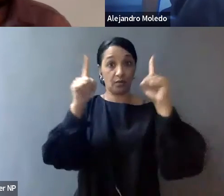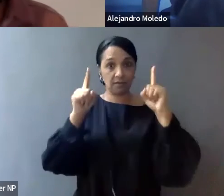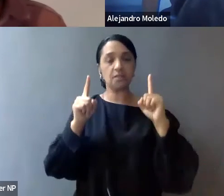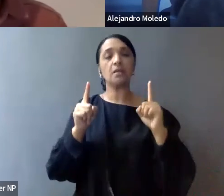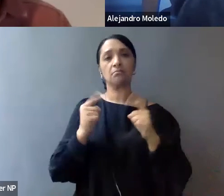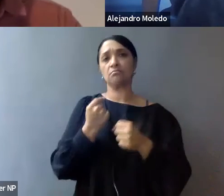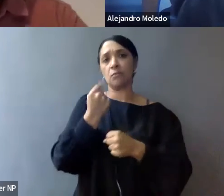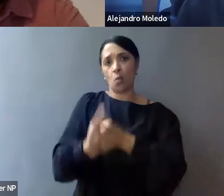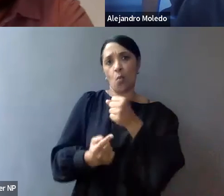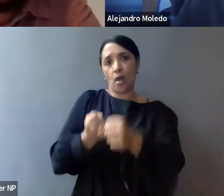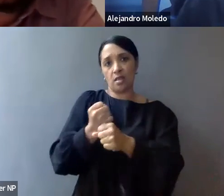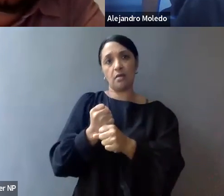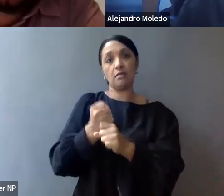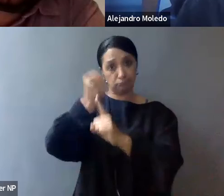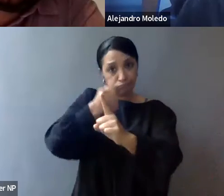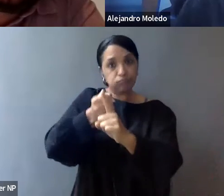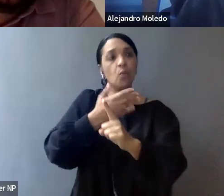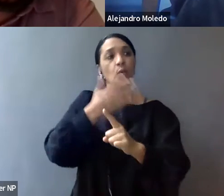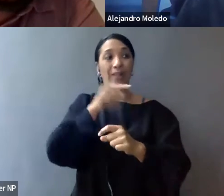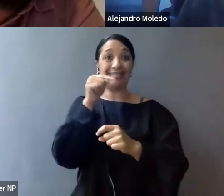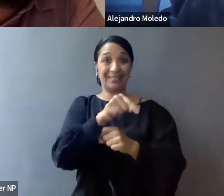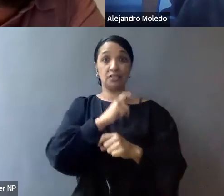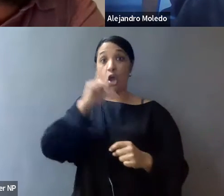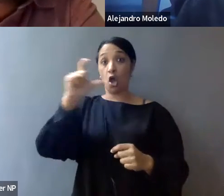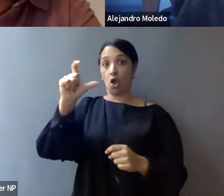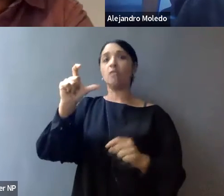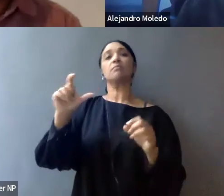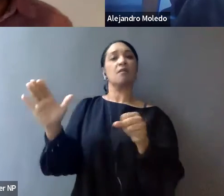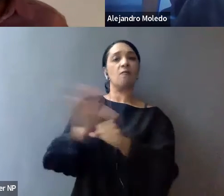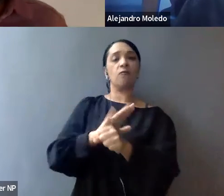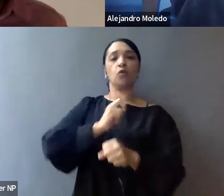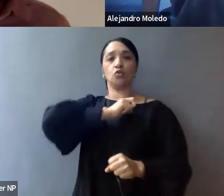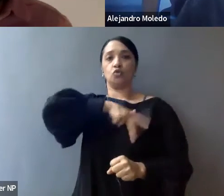they will be covered by the social protection system too.